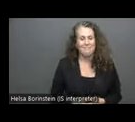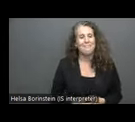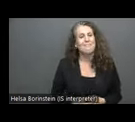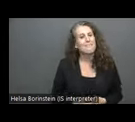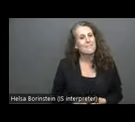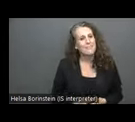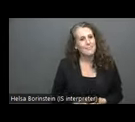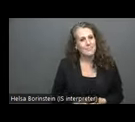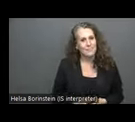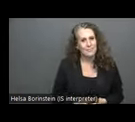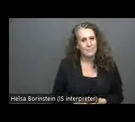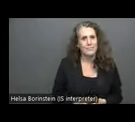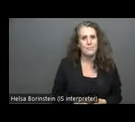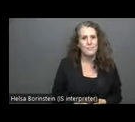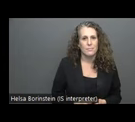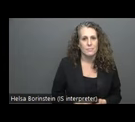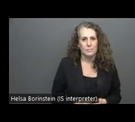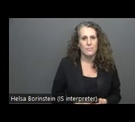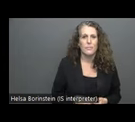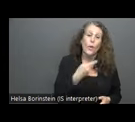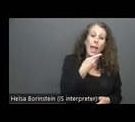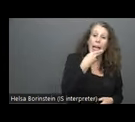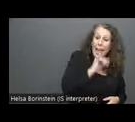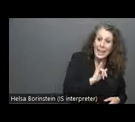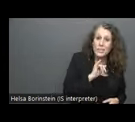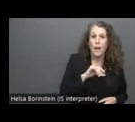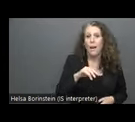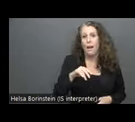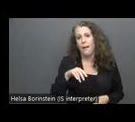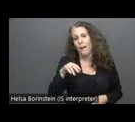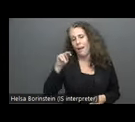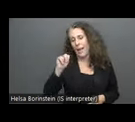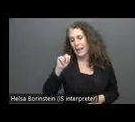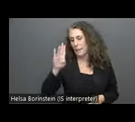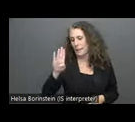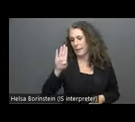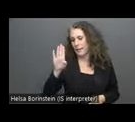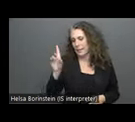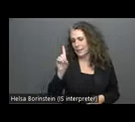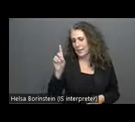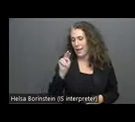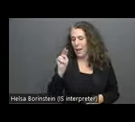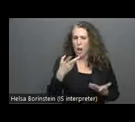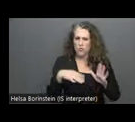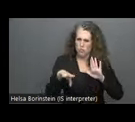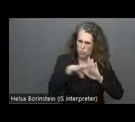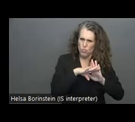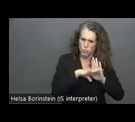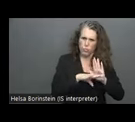likability so when you were a political winner awkward, mainly Google Drive at liberty to